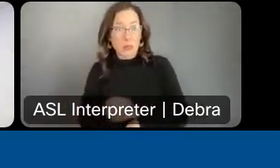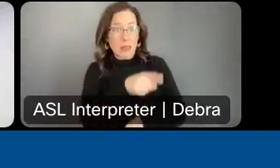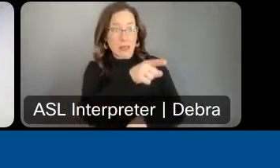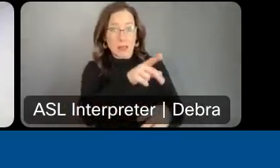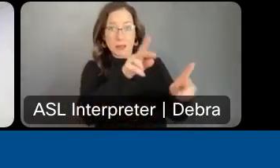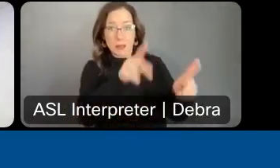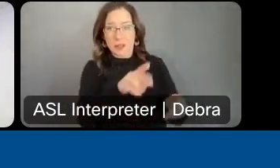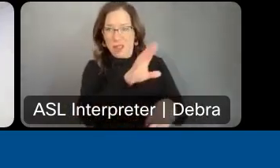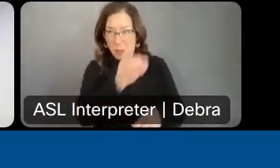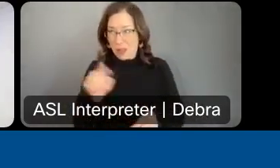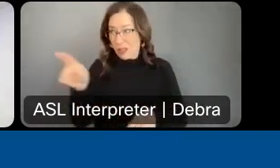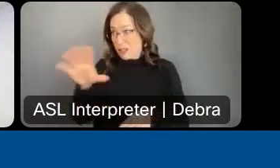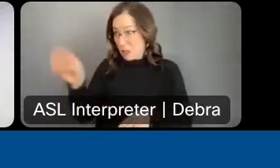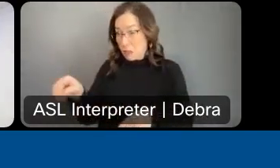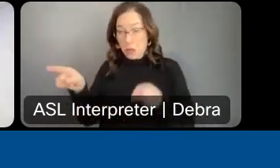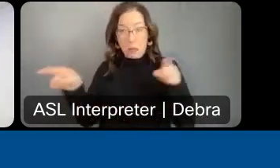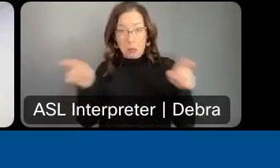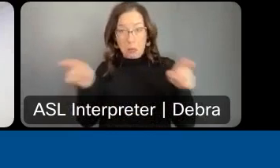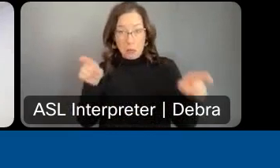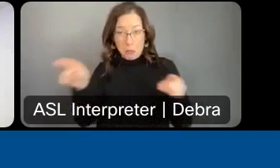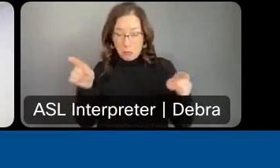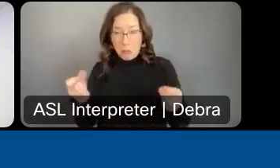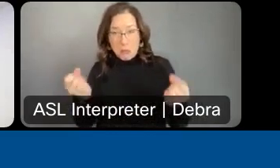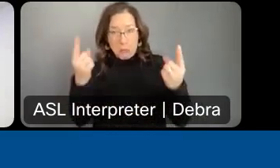are on a level footing with respect to what they're doing